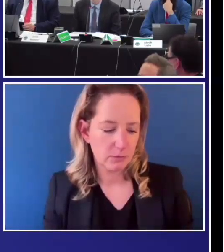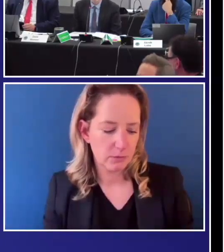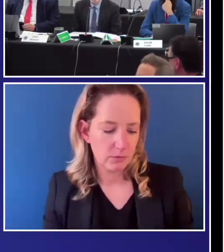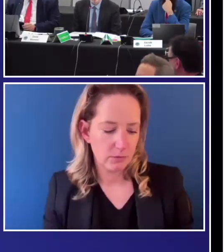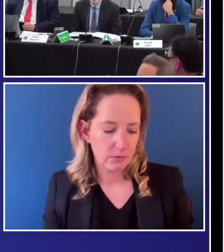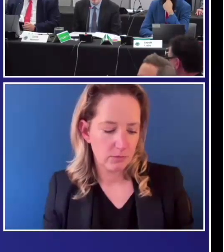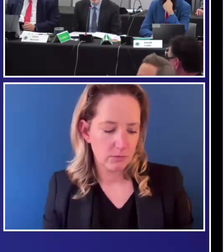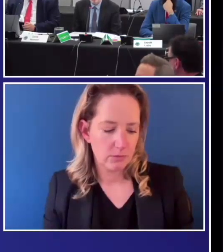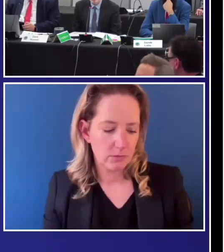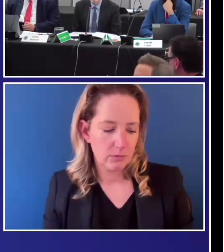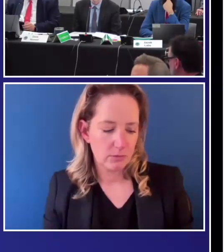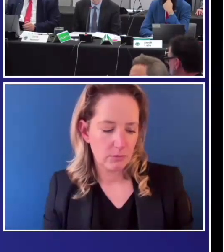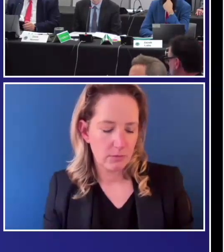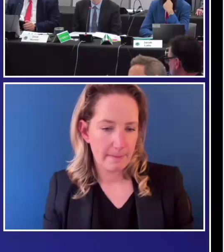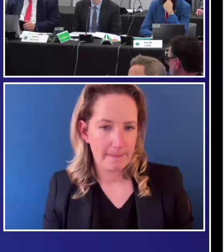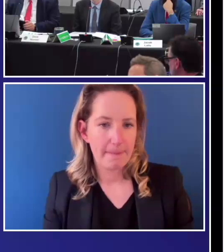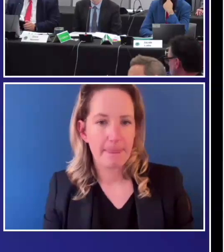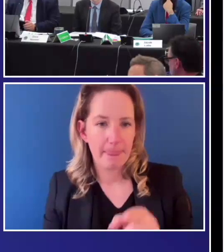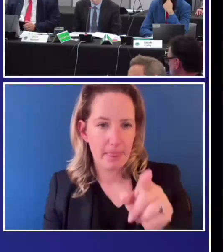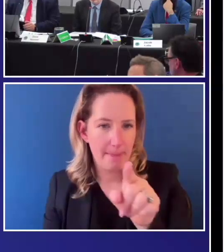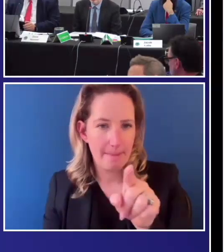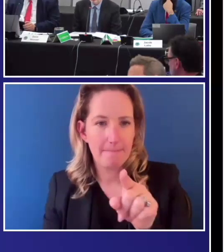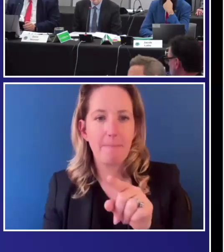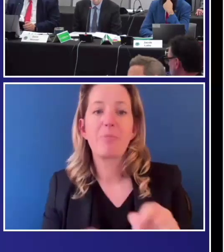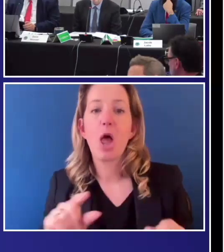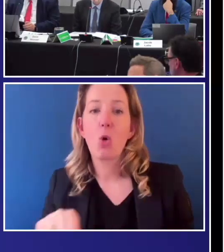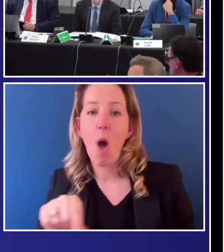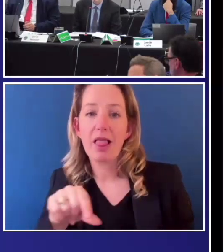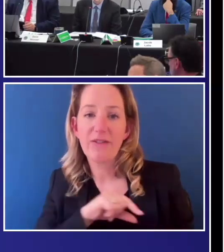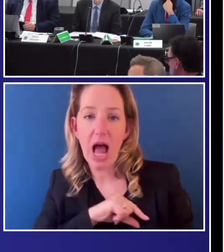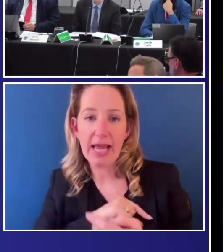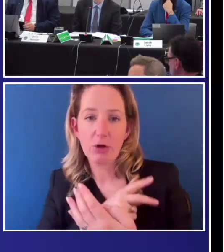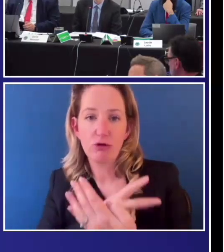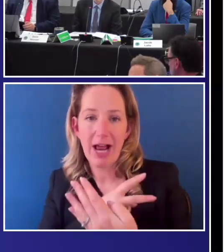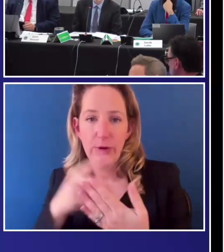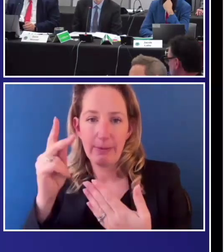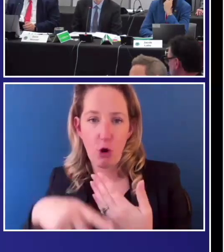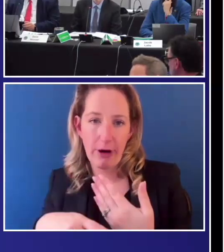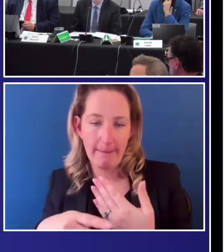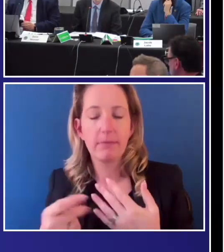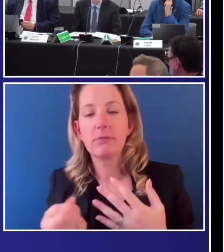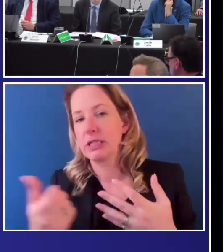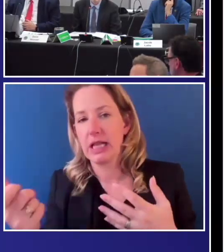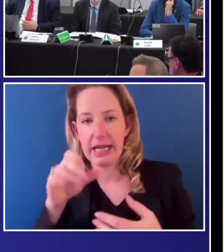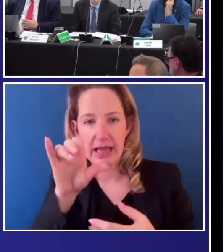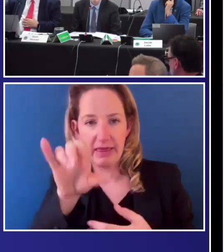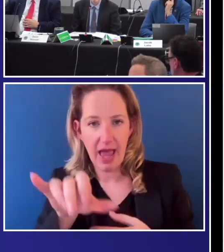And then deleted the definition of a qualifying graduate program. So if you, if you recall, I briefly mentioned this earlier,